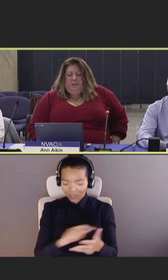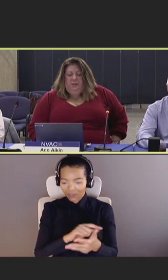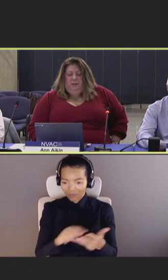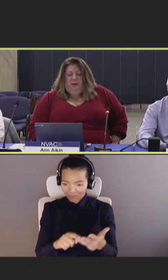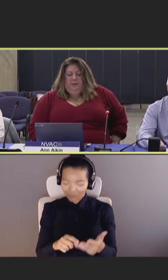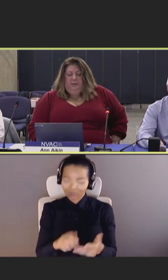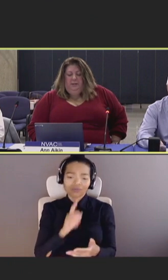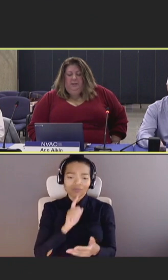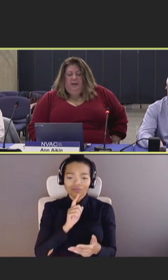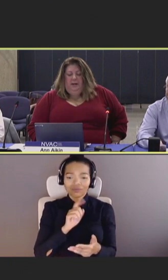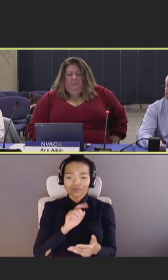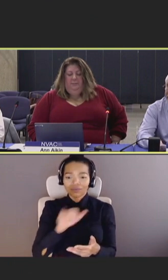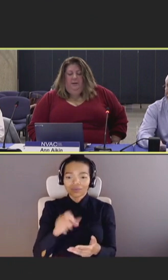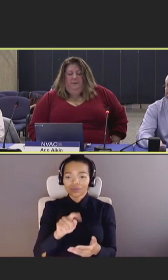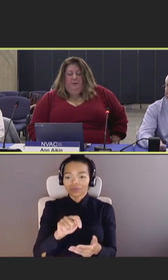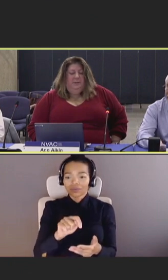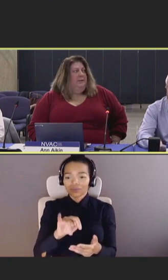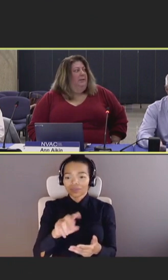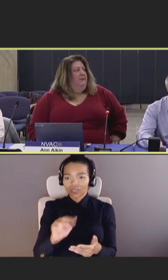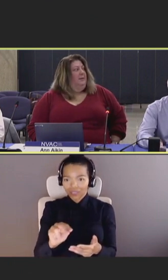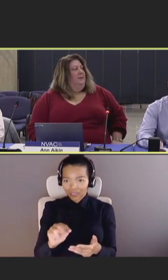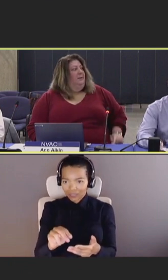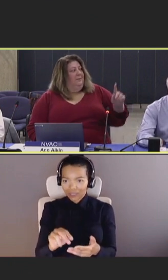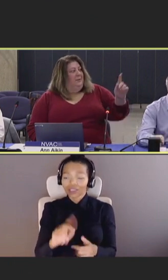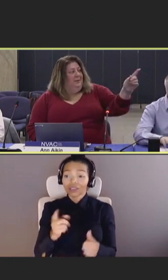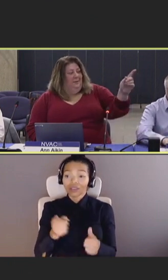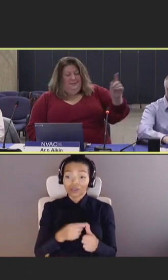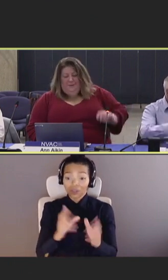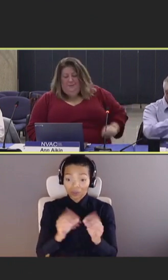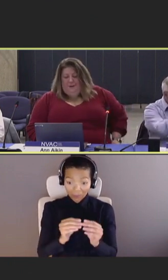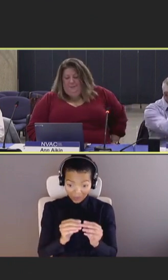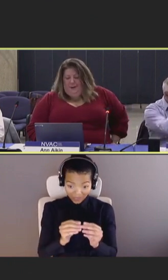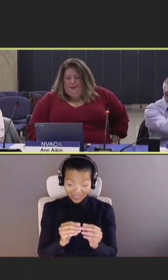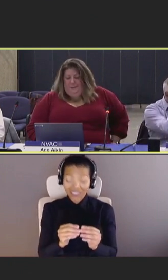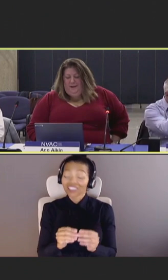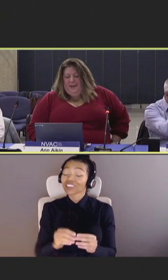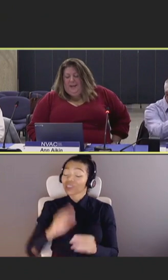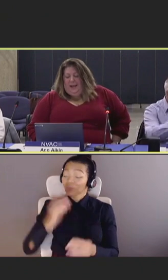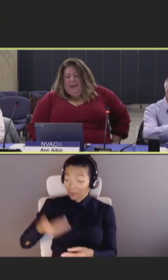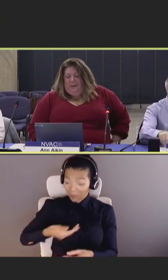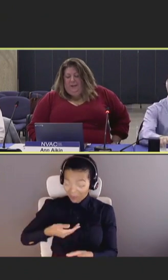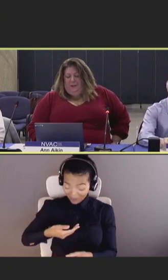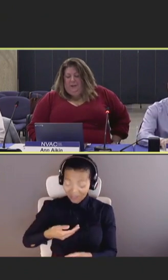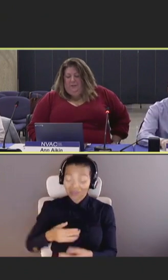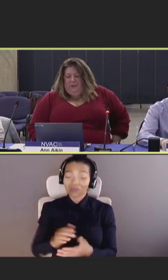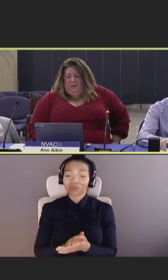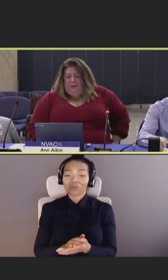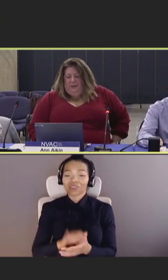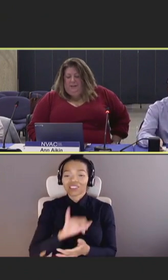Lotus' first NVAC meeting over here. So, welcome him and Jennifer Adona as well,